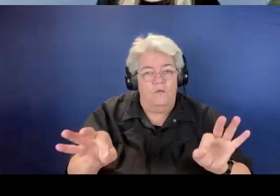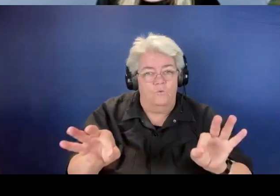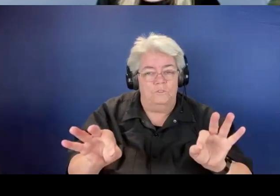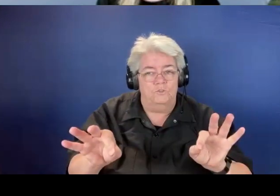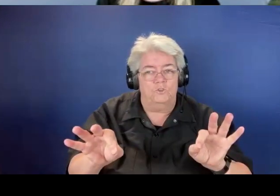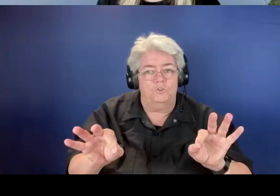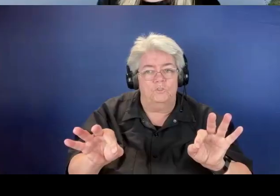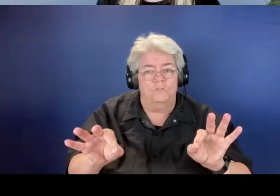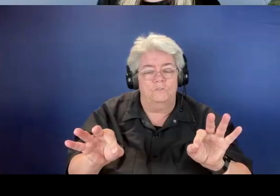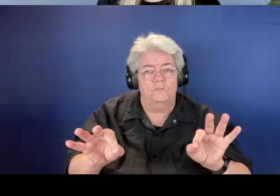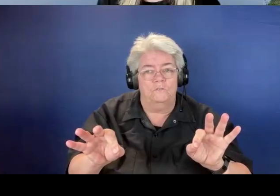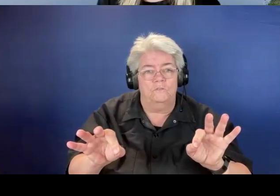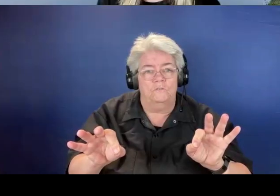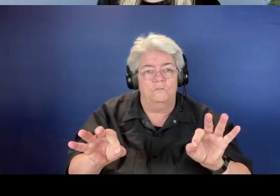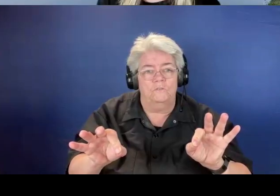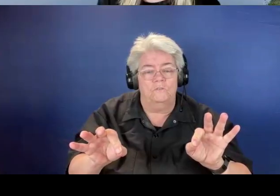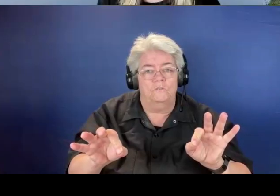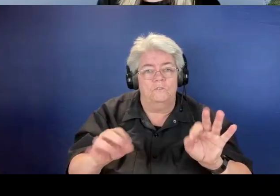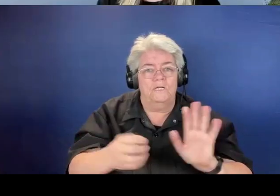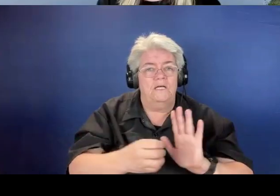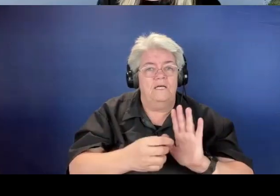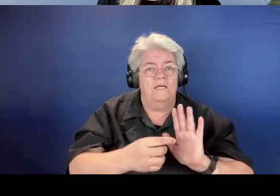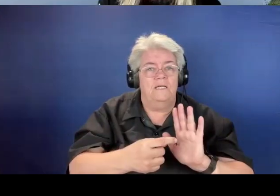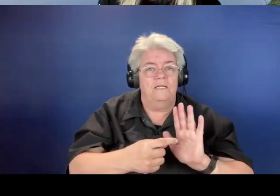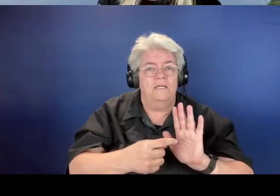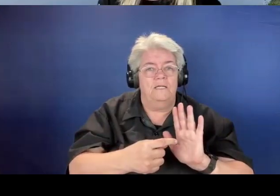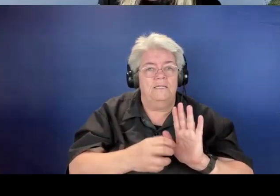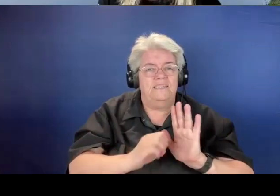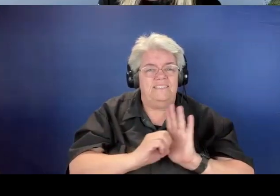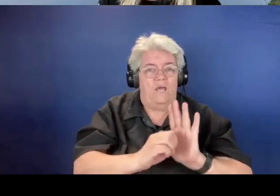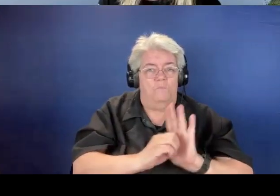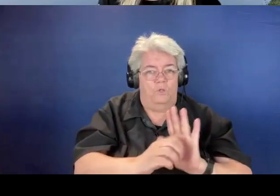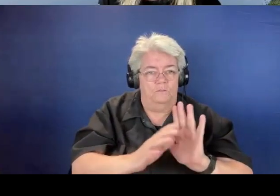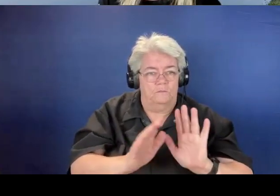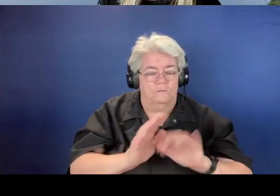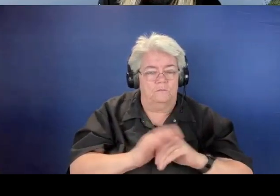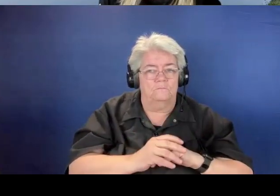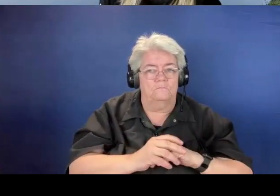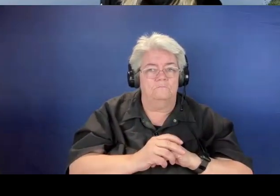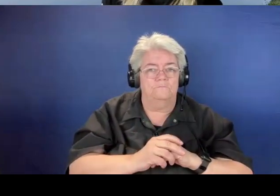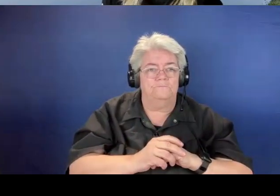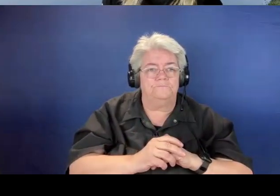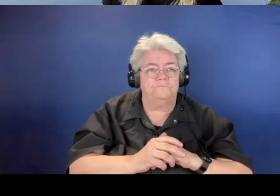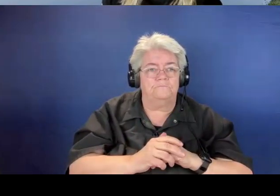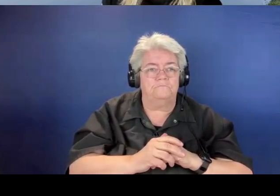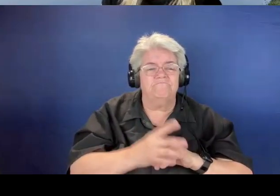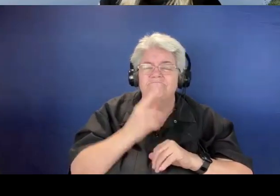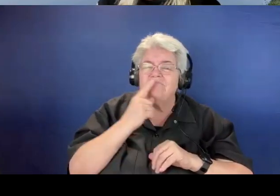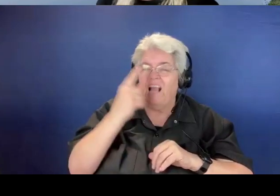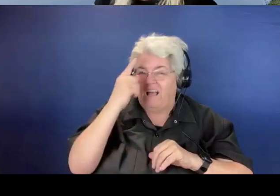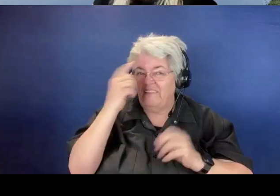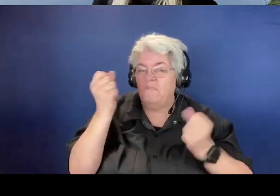I think that I would imagine many teachers have heard of this before.